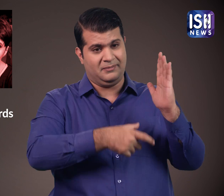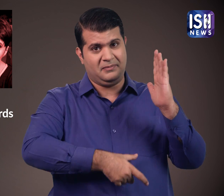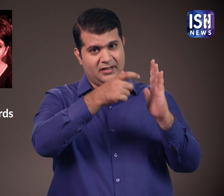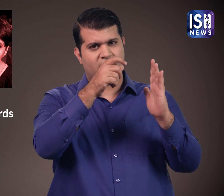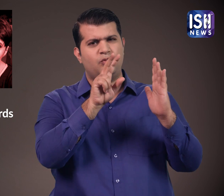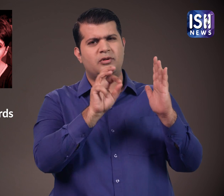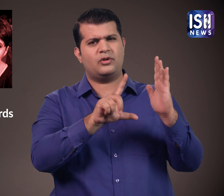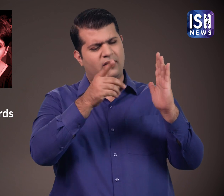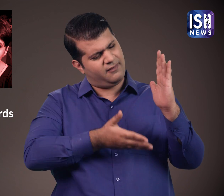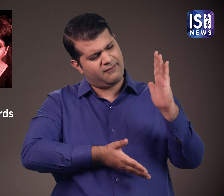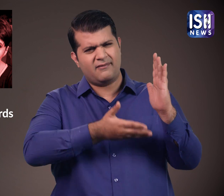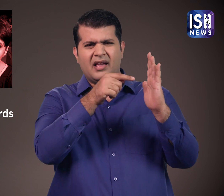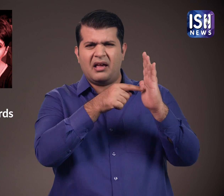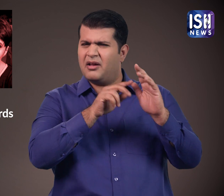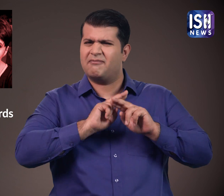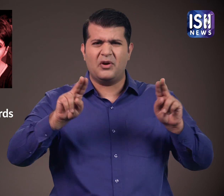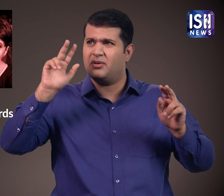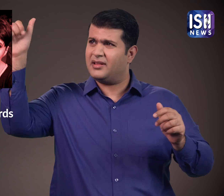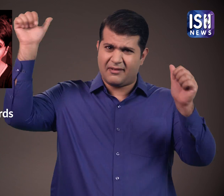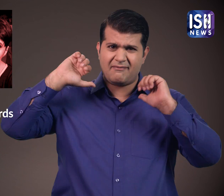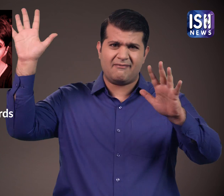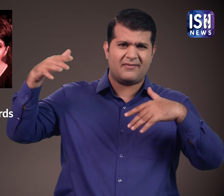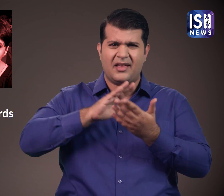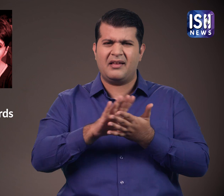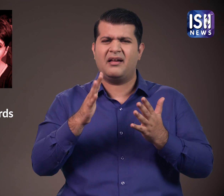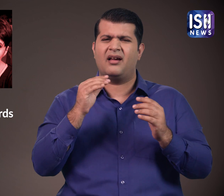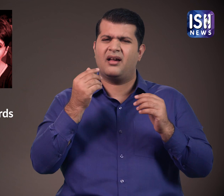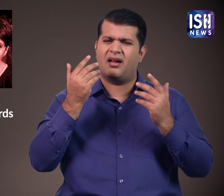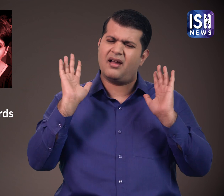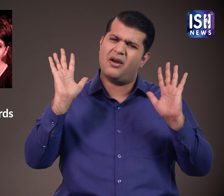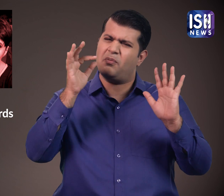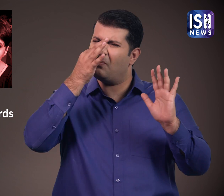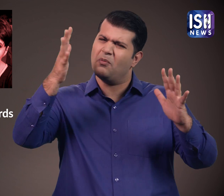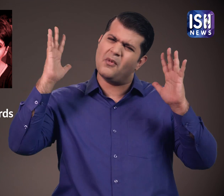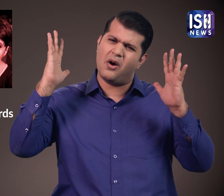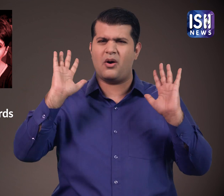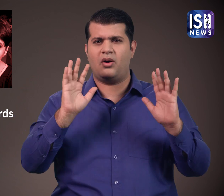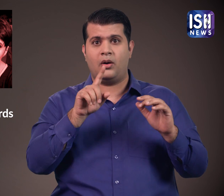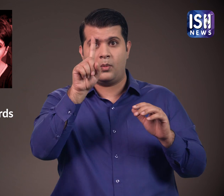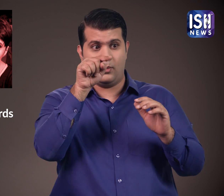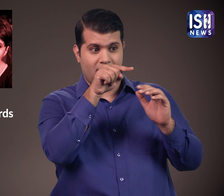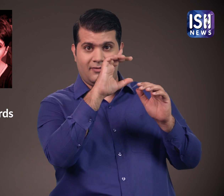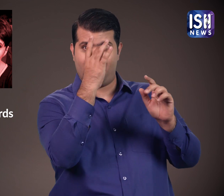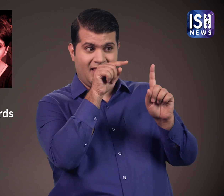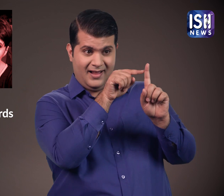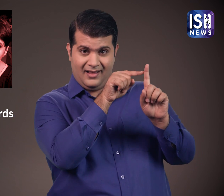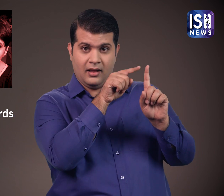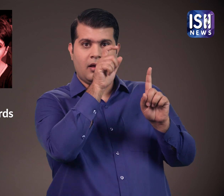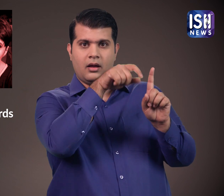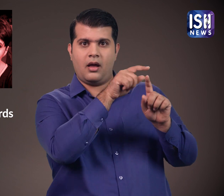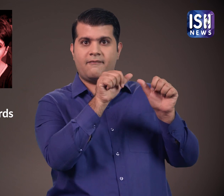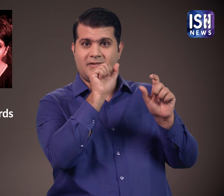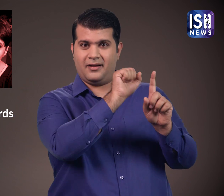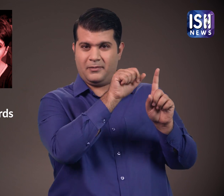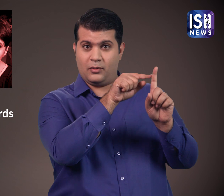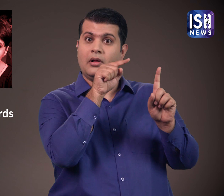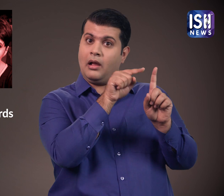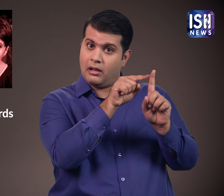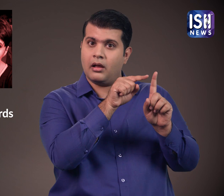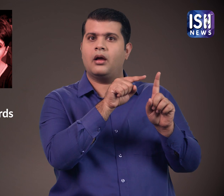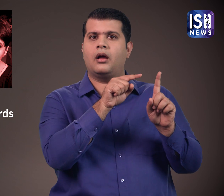Nobody in Aftab's building consumed more than 20,000 liters, except for Aftab's flat.